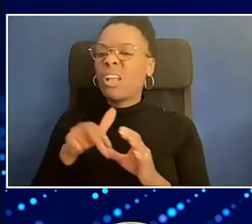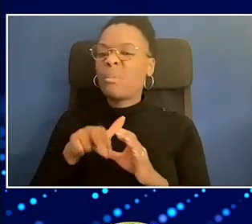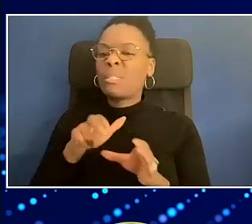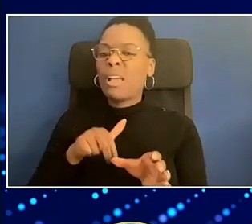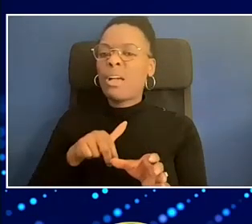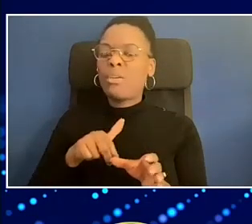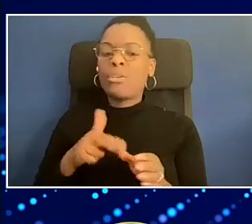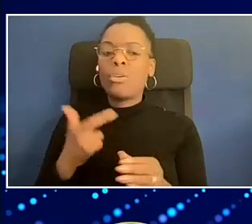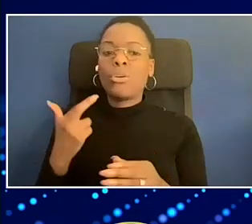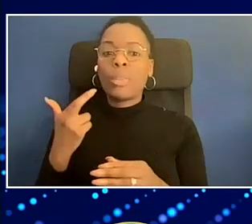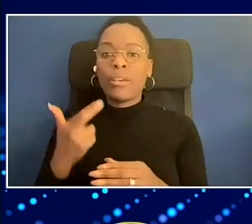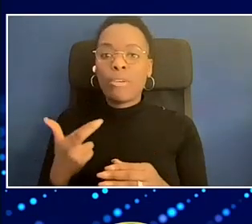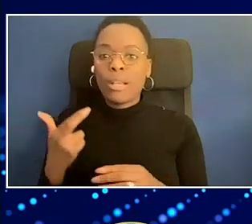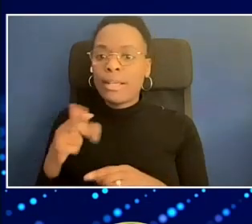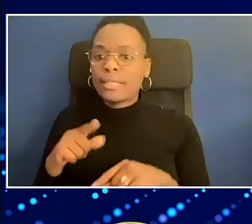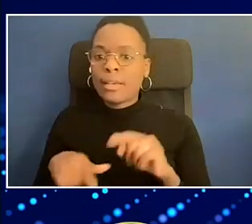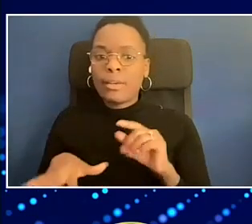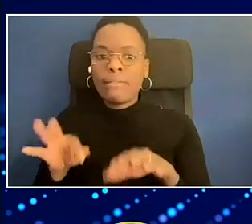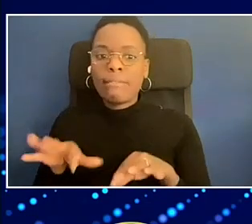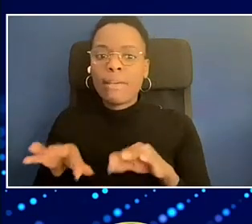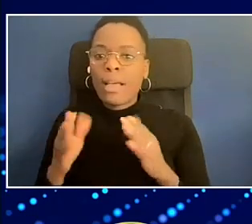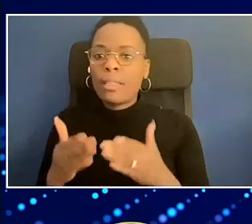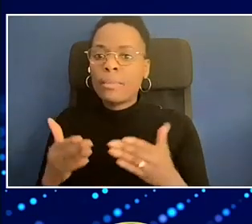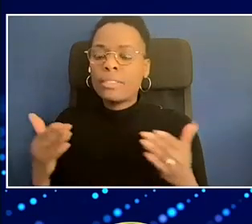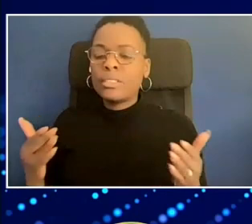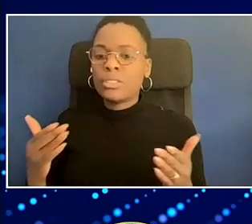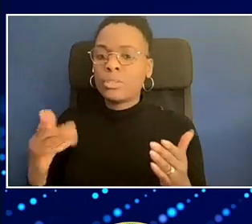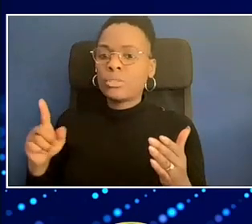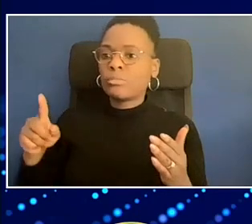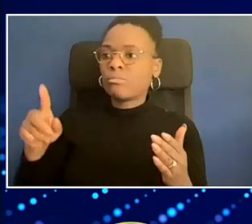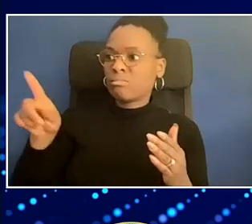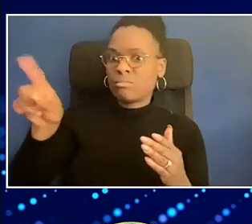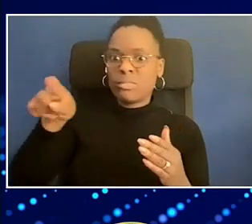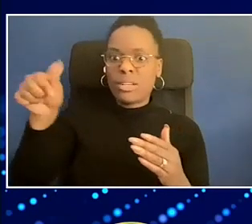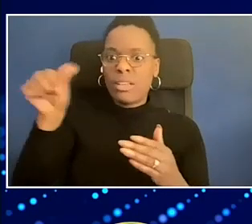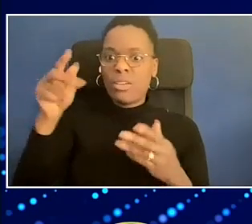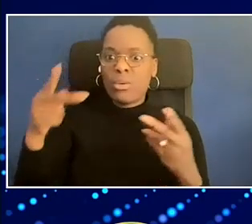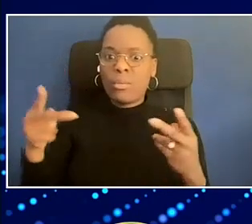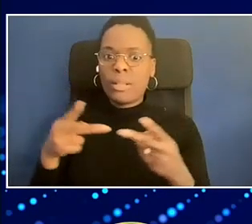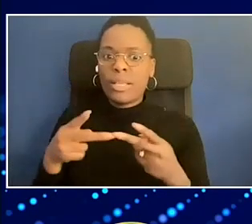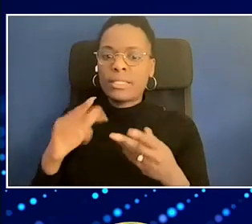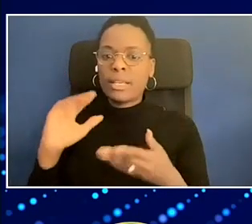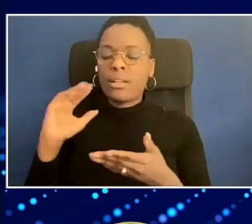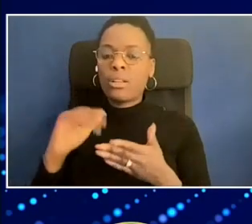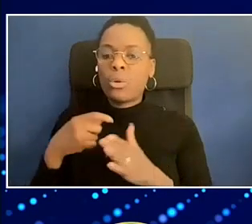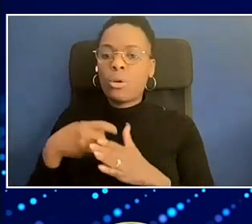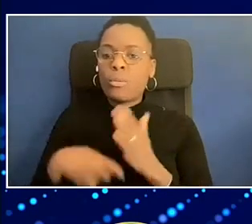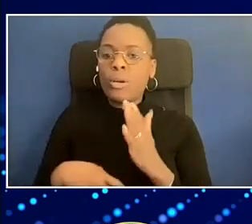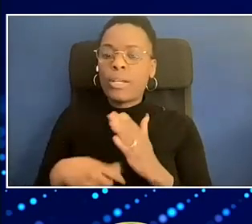couldn't find those materials elsewhere at a lower price, trying to opt back in. And then I do think it's important to